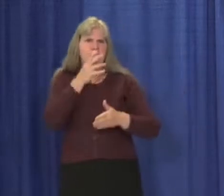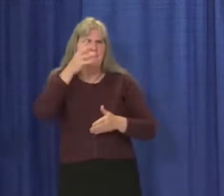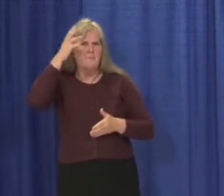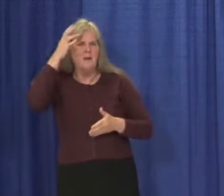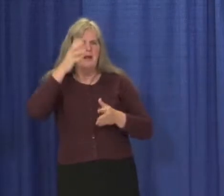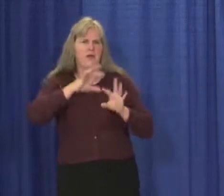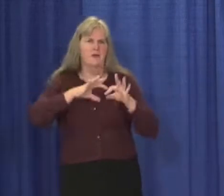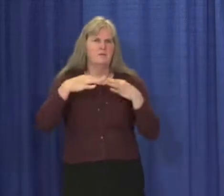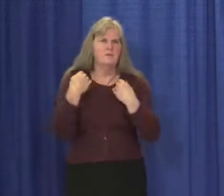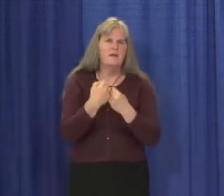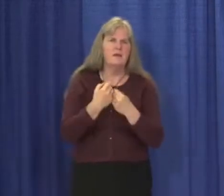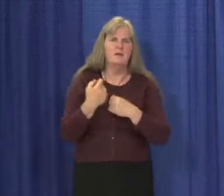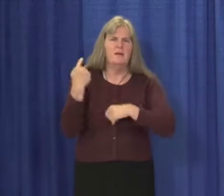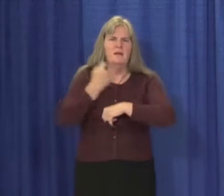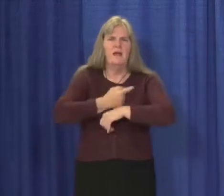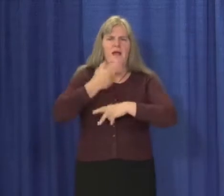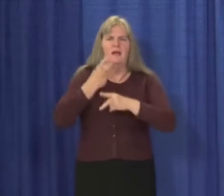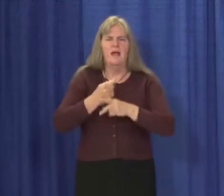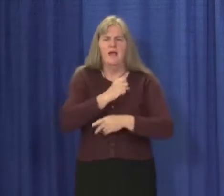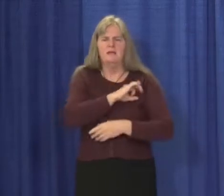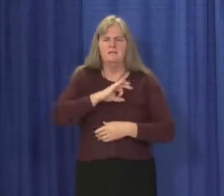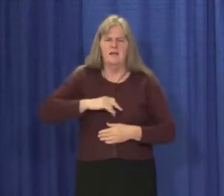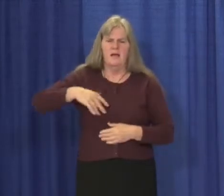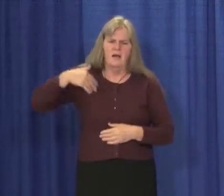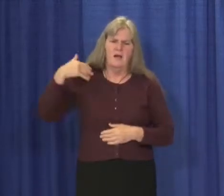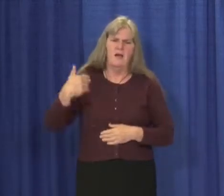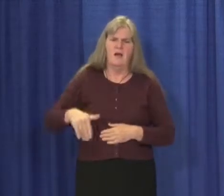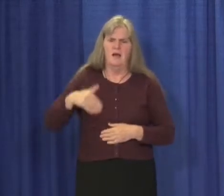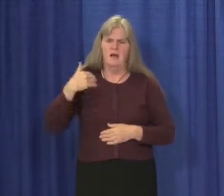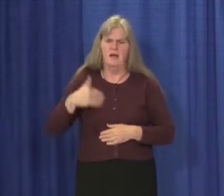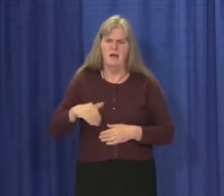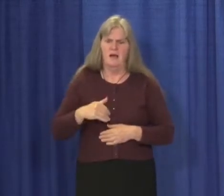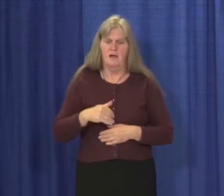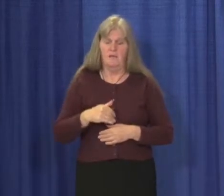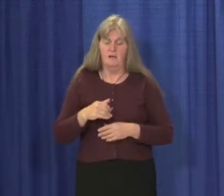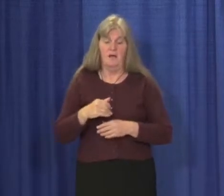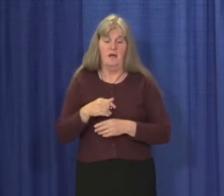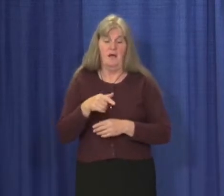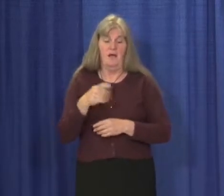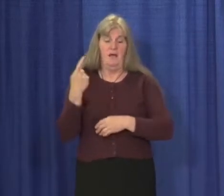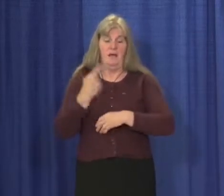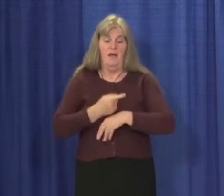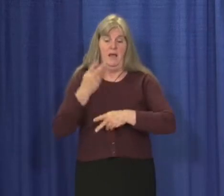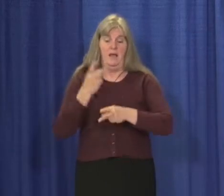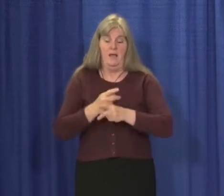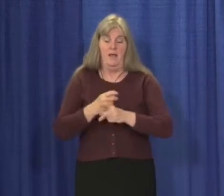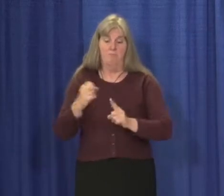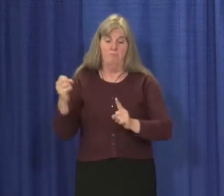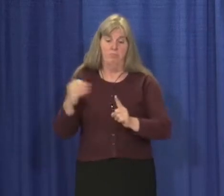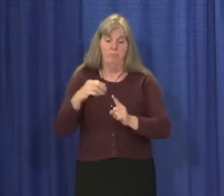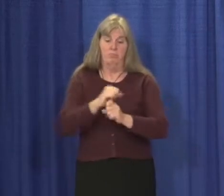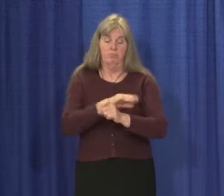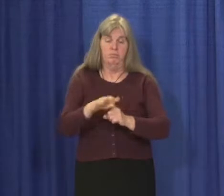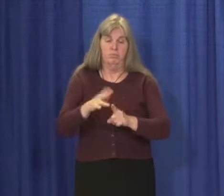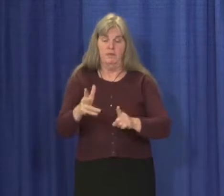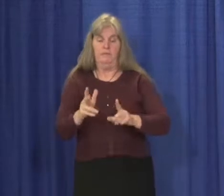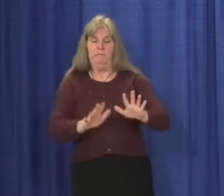and daycare operators as they have had to respond to these exposures.